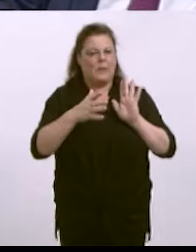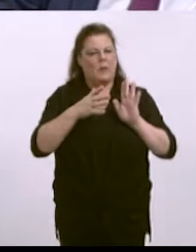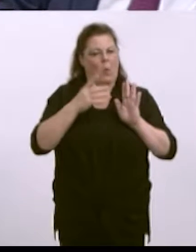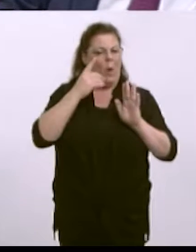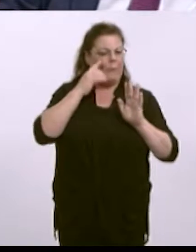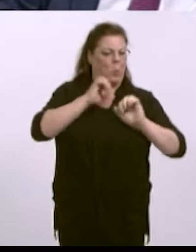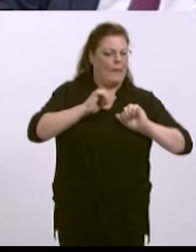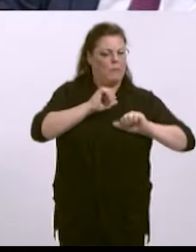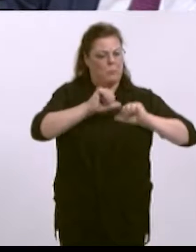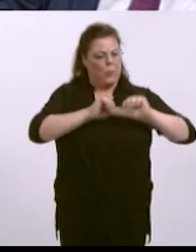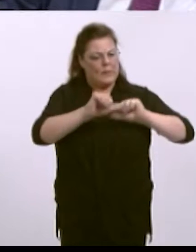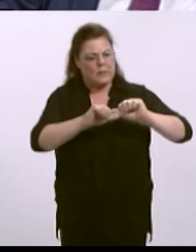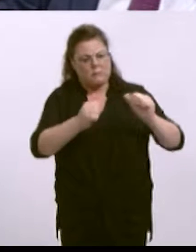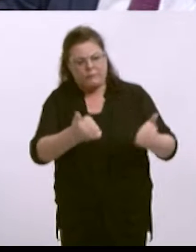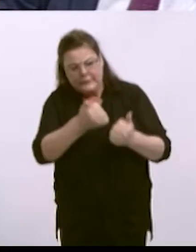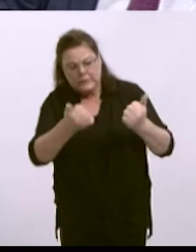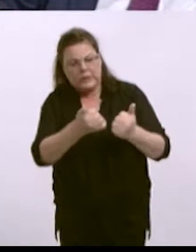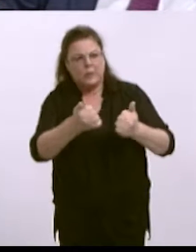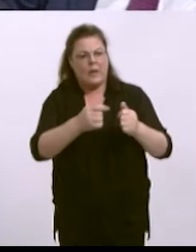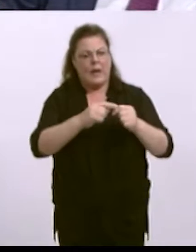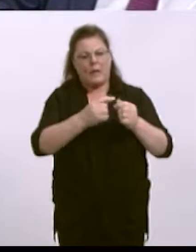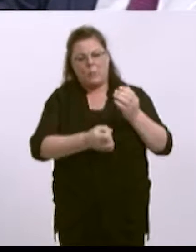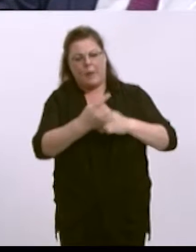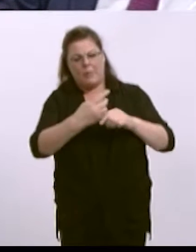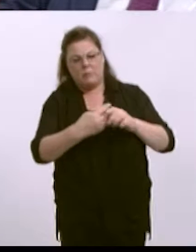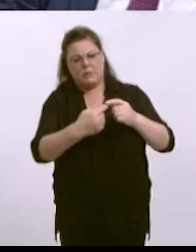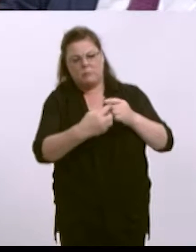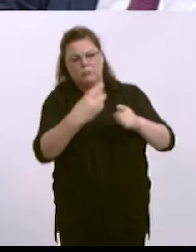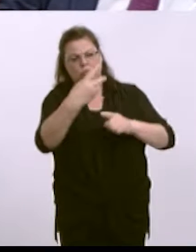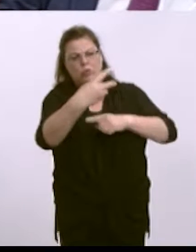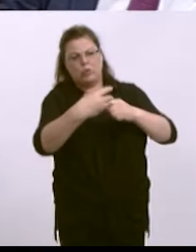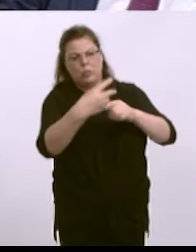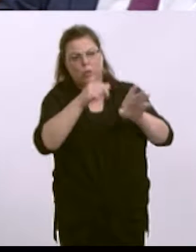of the process over the next two years, itís difficult, at this stage, to know what effect